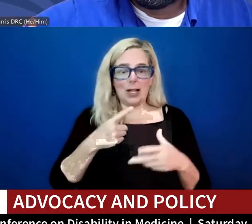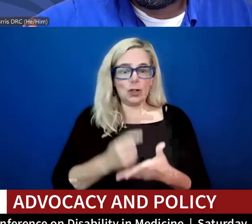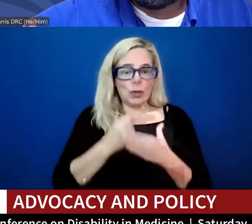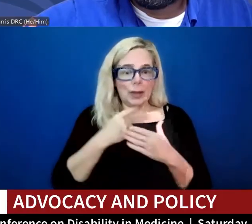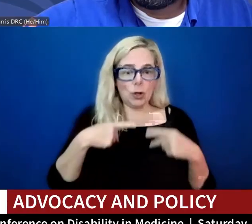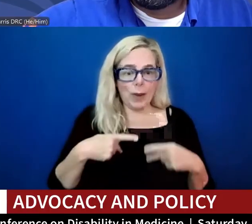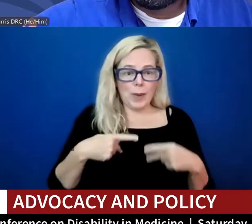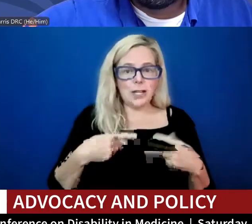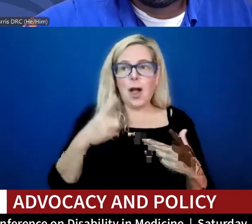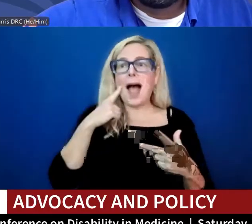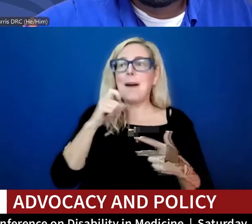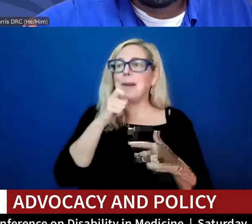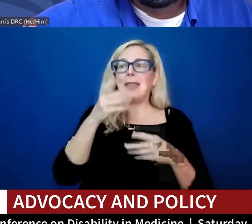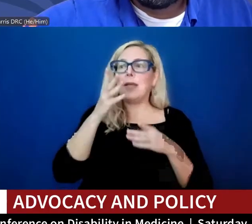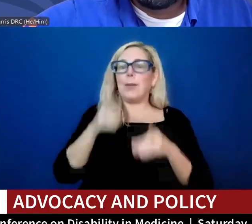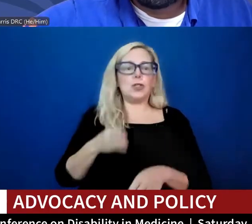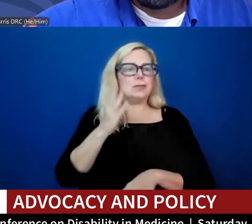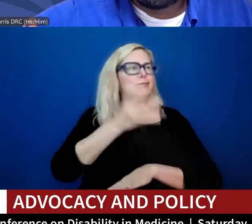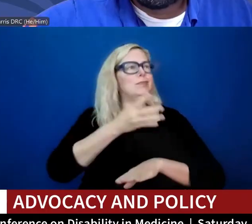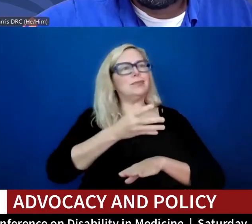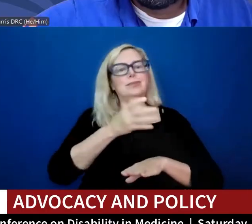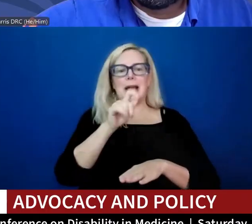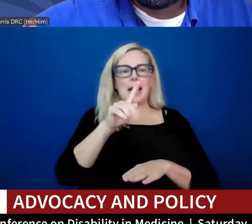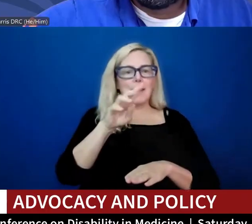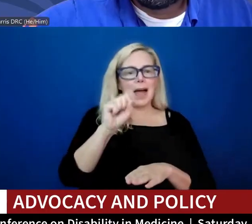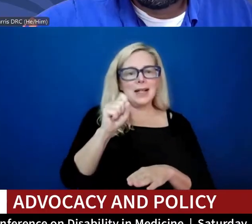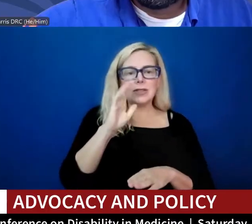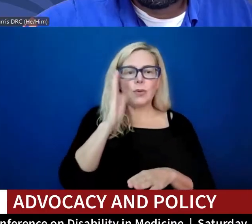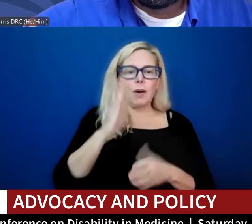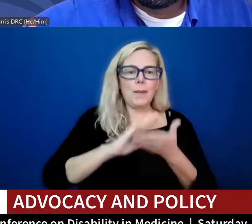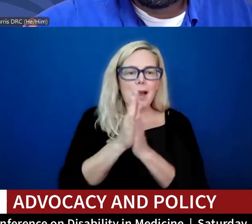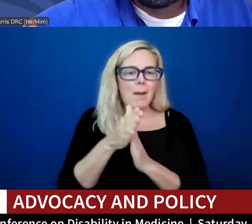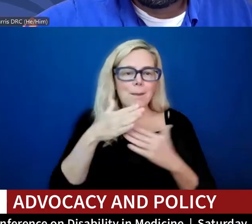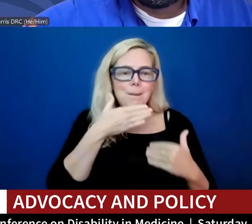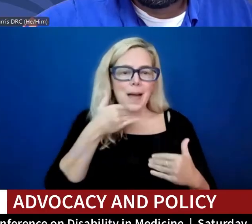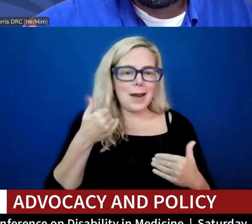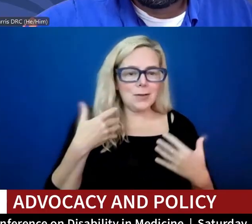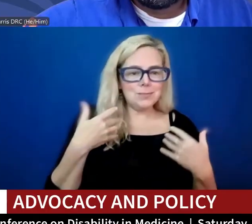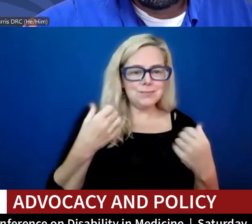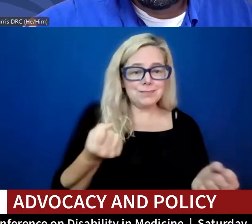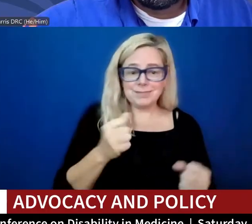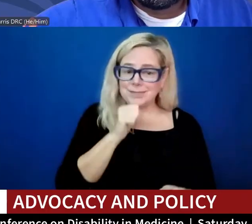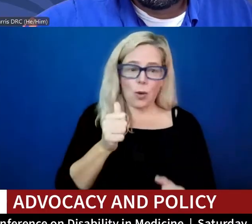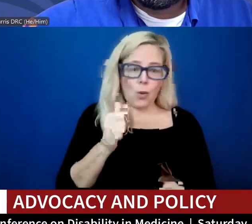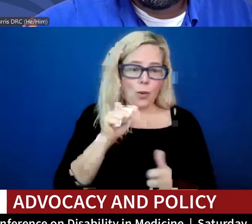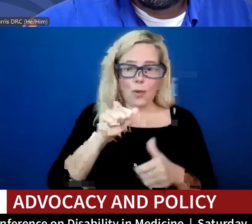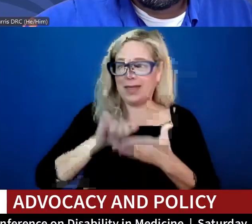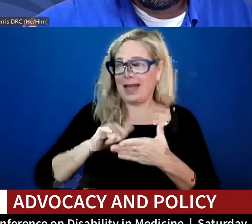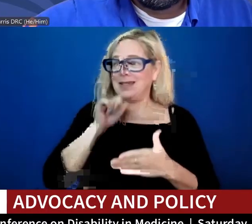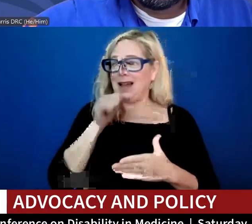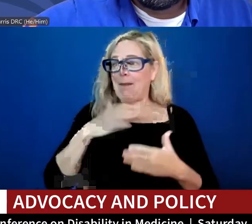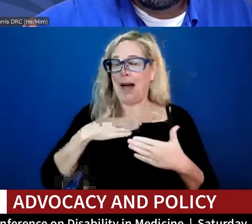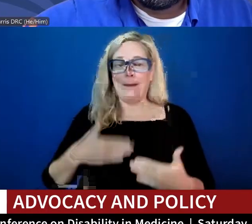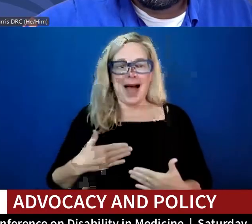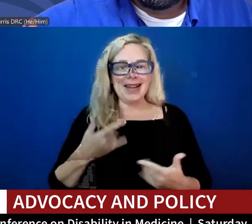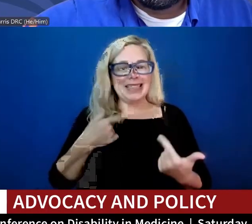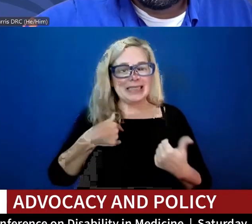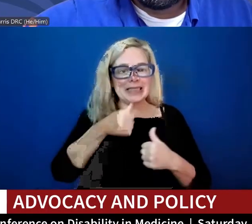she's going to get better on pneumonia. No, that's not me. um it'll take me it'll take five weeks